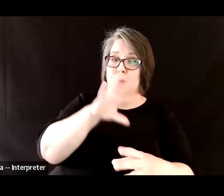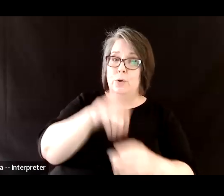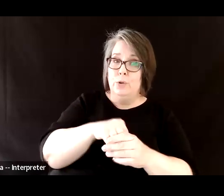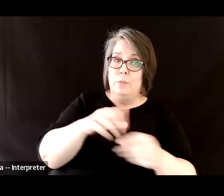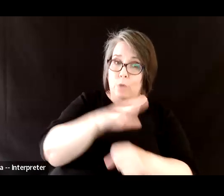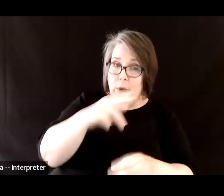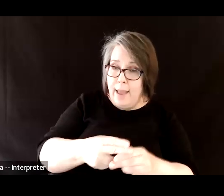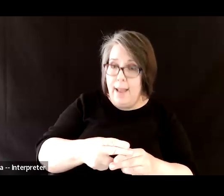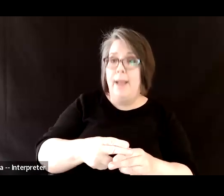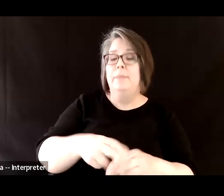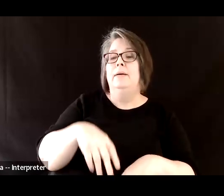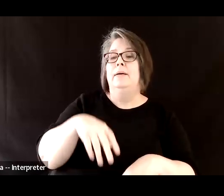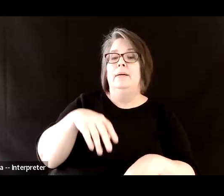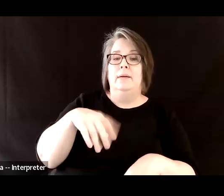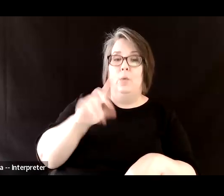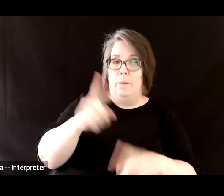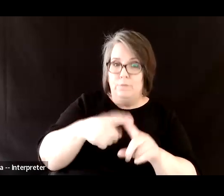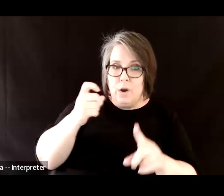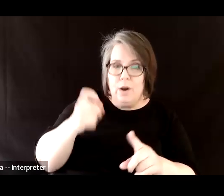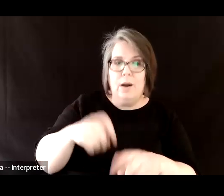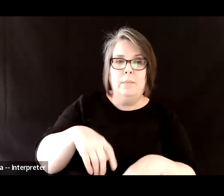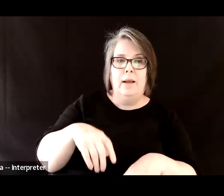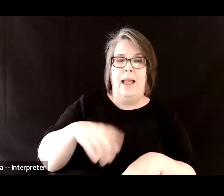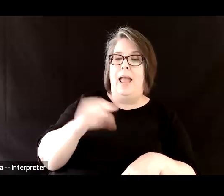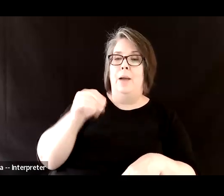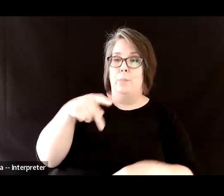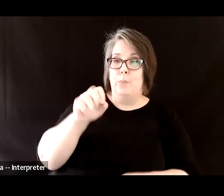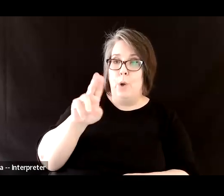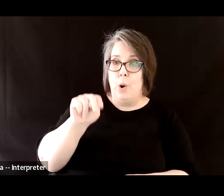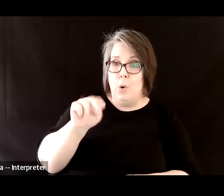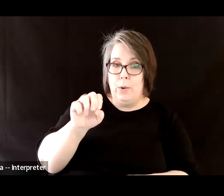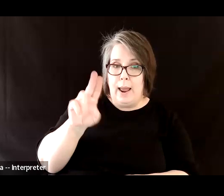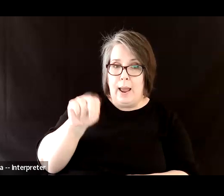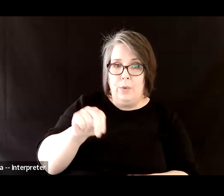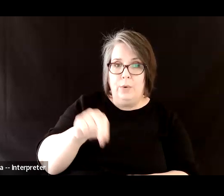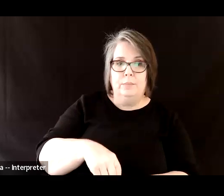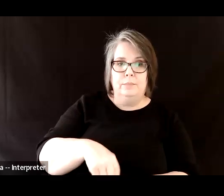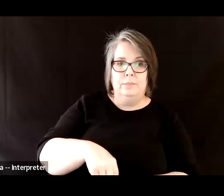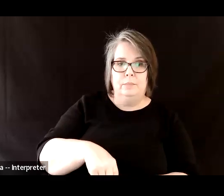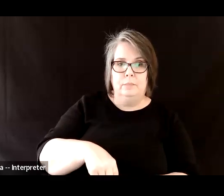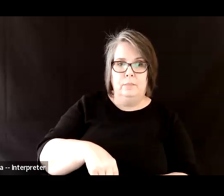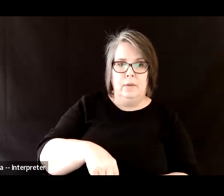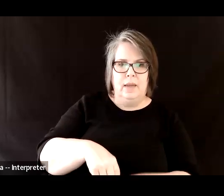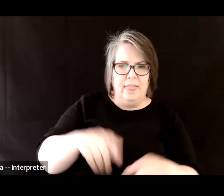pronouns, she/her. And as I mentioned earlier, the movable scalable look at that, salable captions.